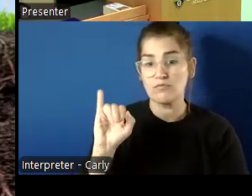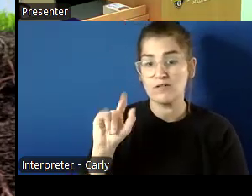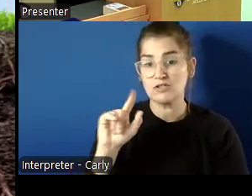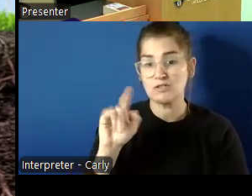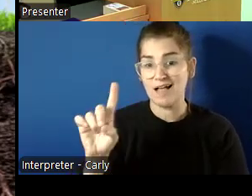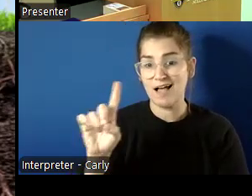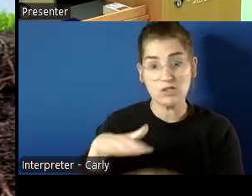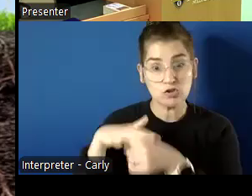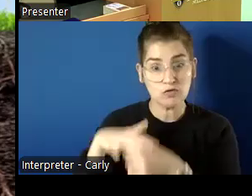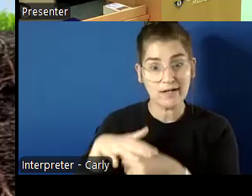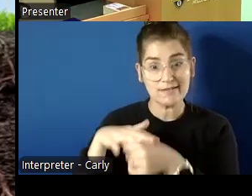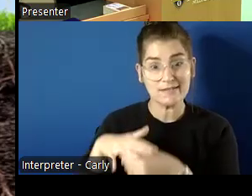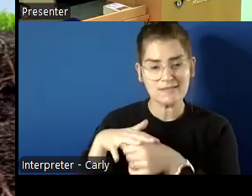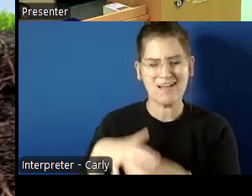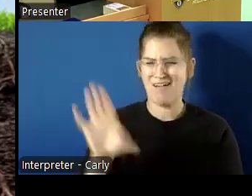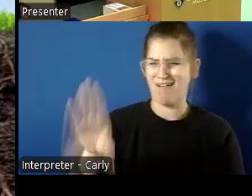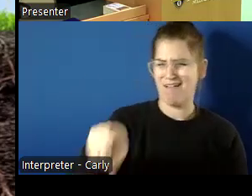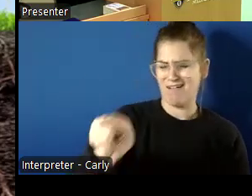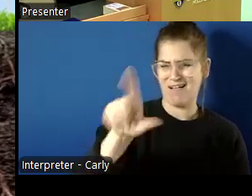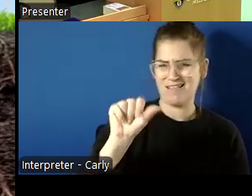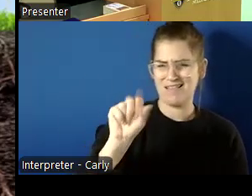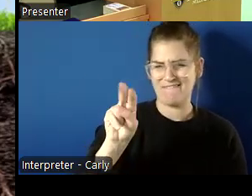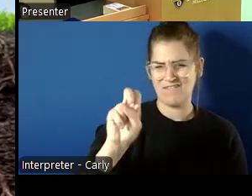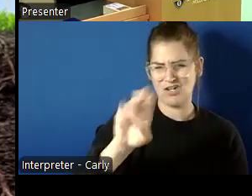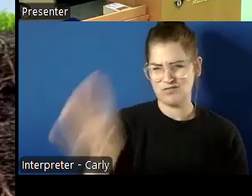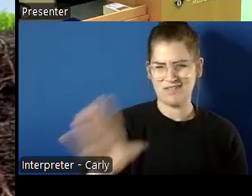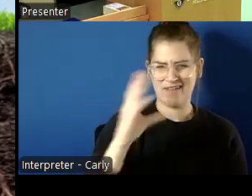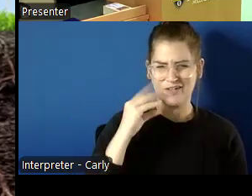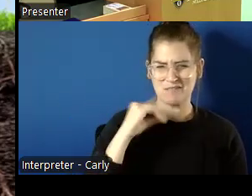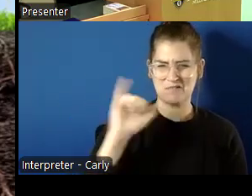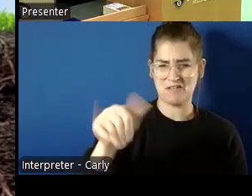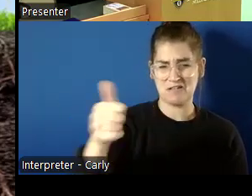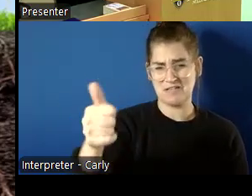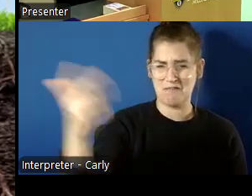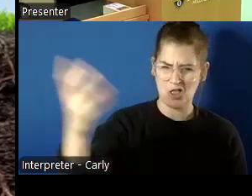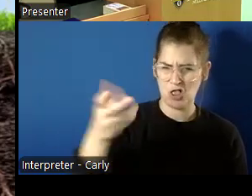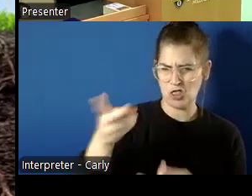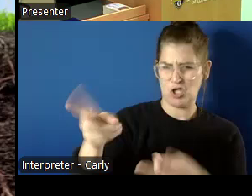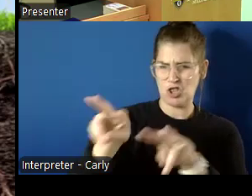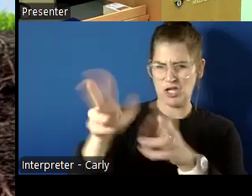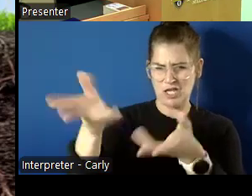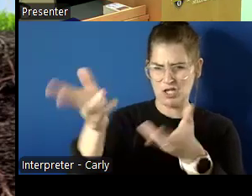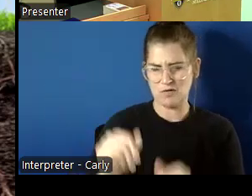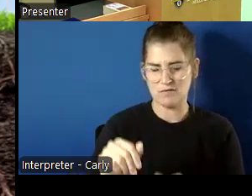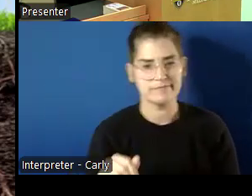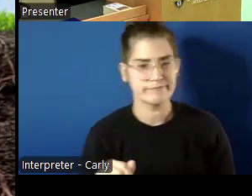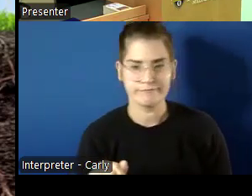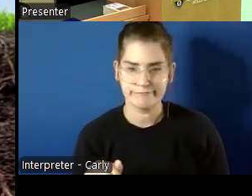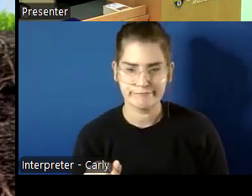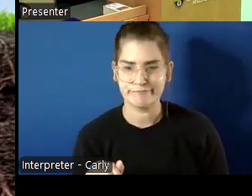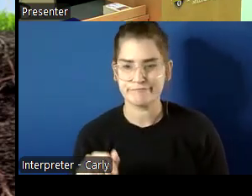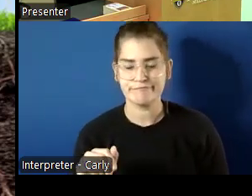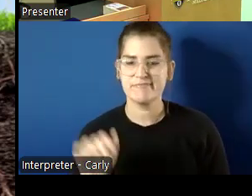Leverne, you've never been affected by racism. I'm sure. Look at you. Those kinds of things. And